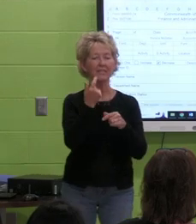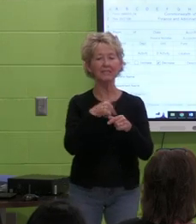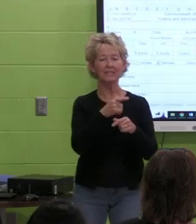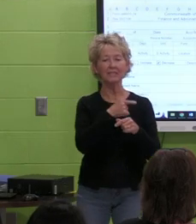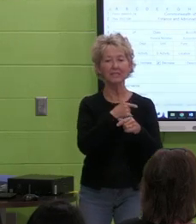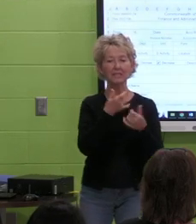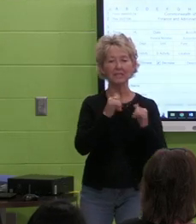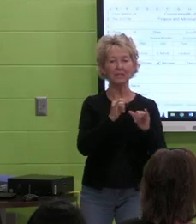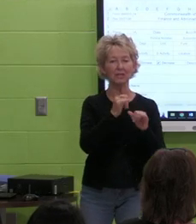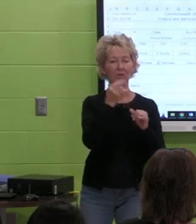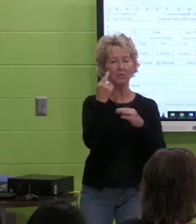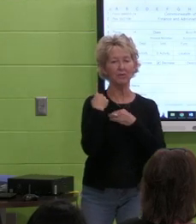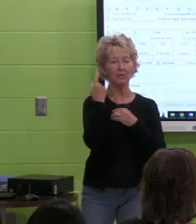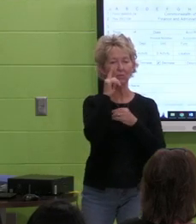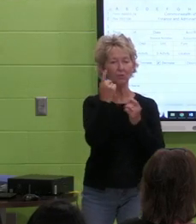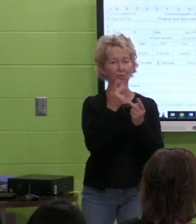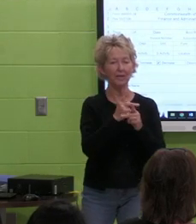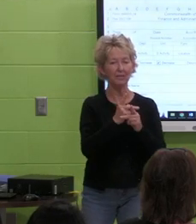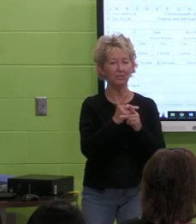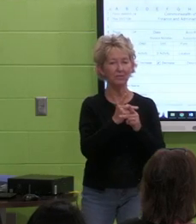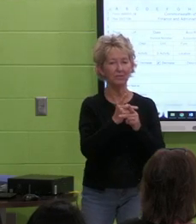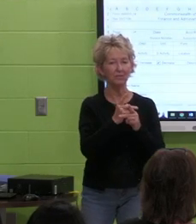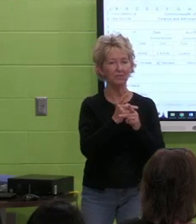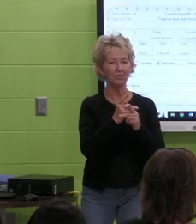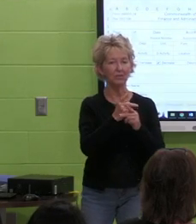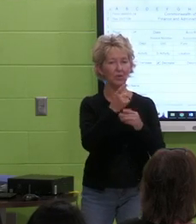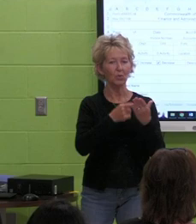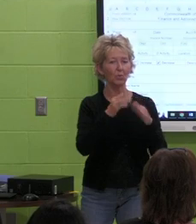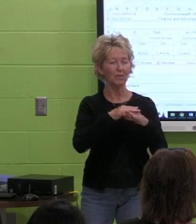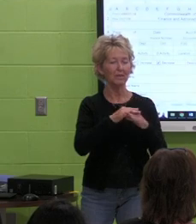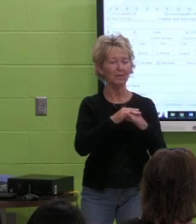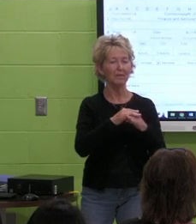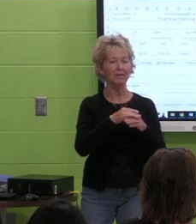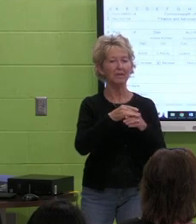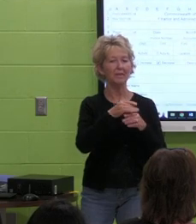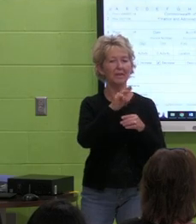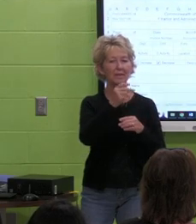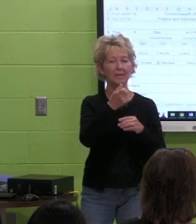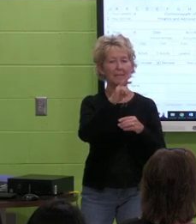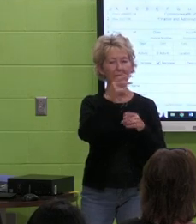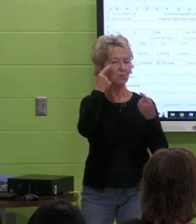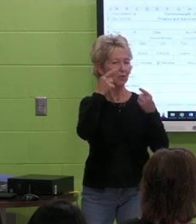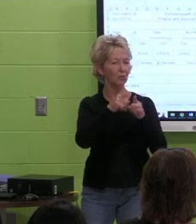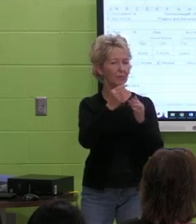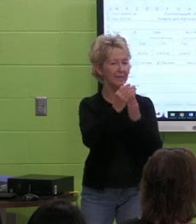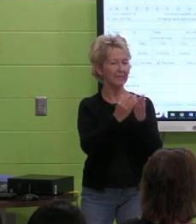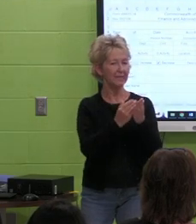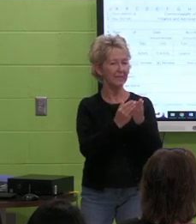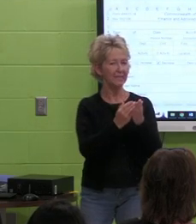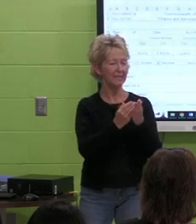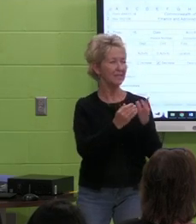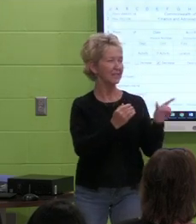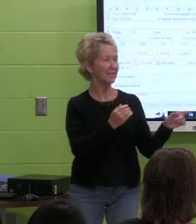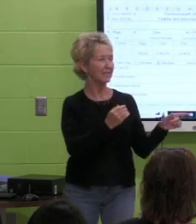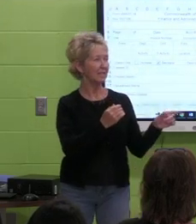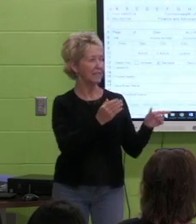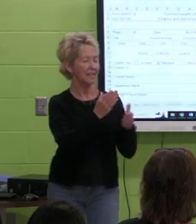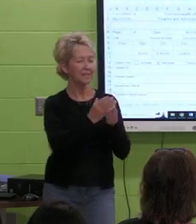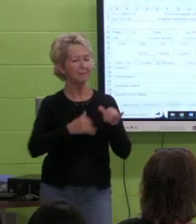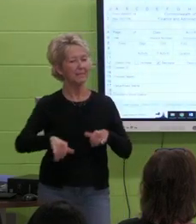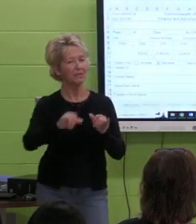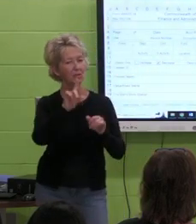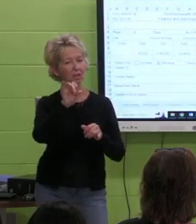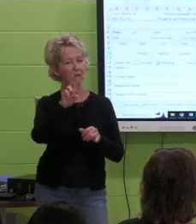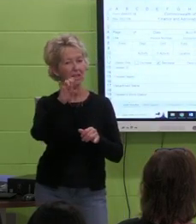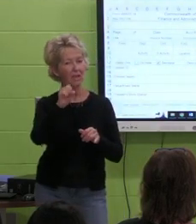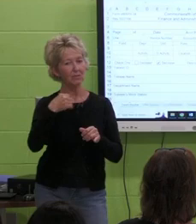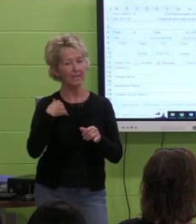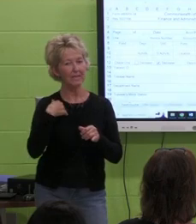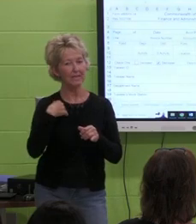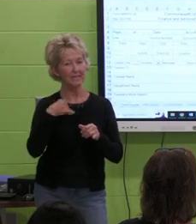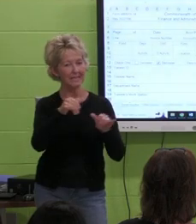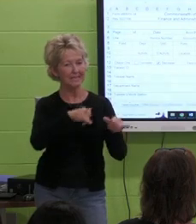Master… now there's some really standard Master agreements like Lowes has a master agreement uh